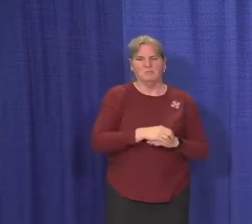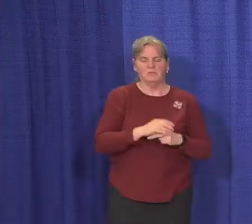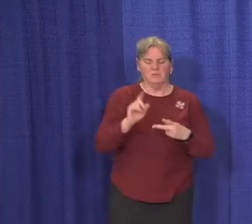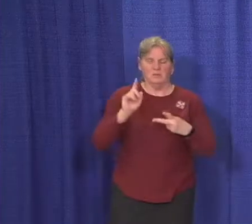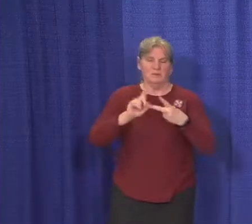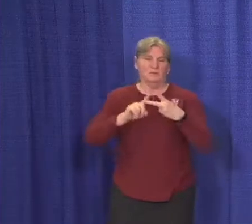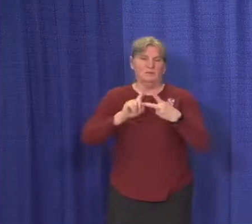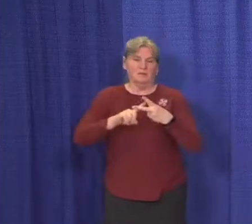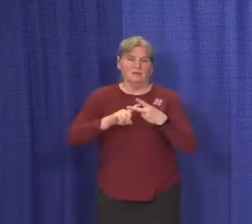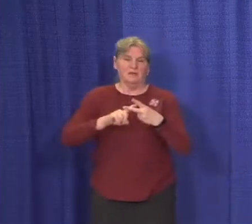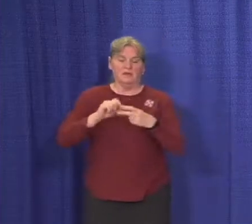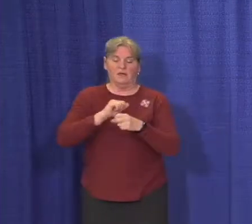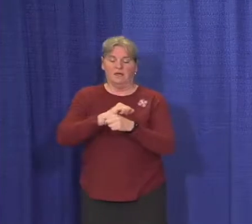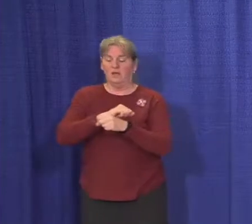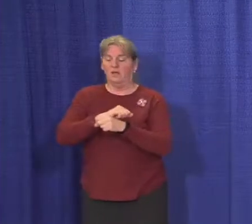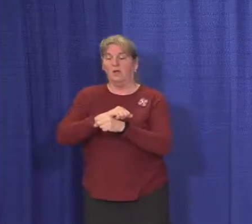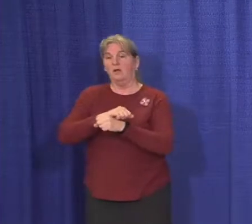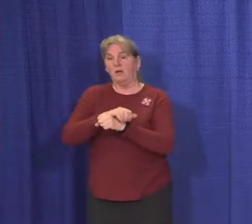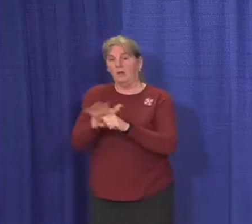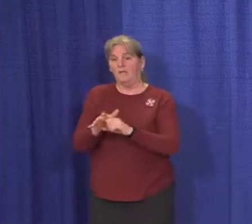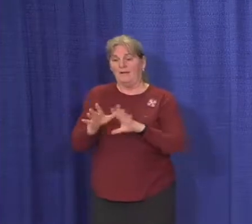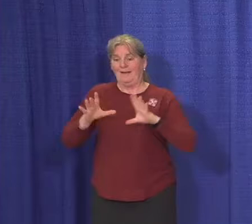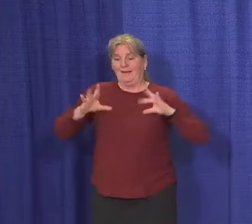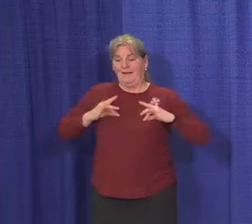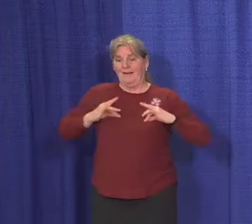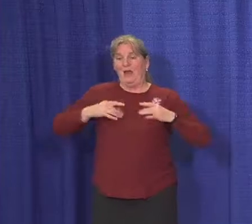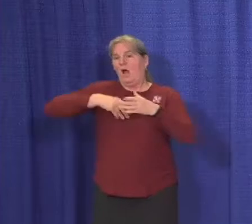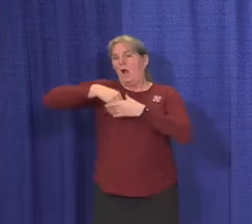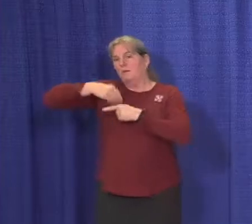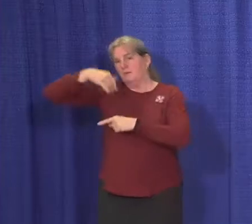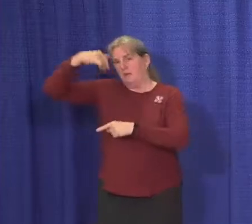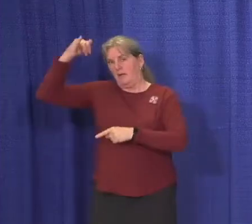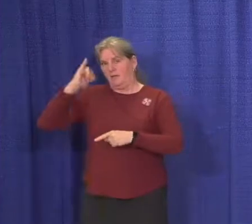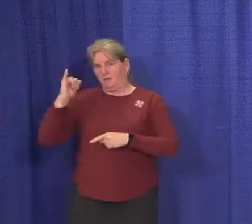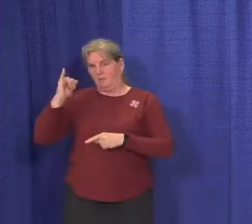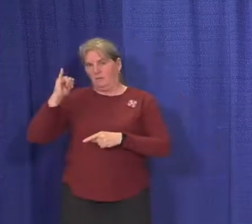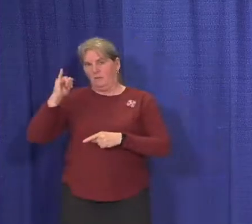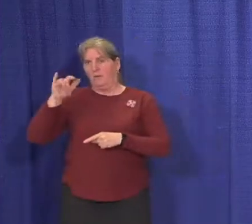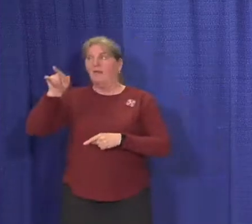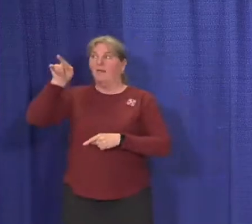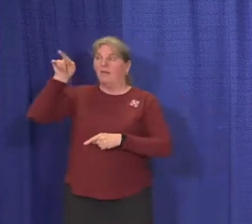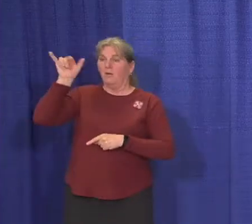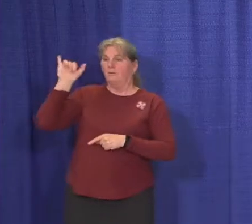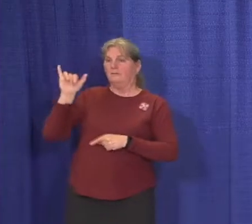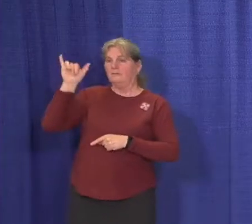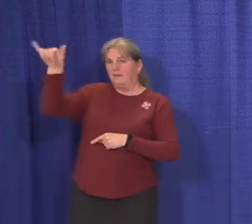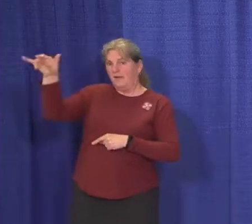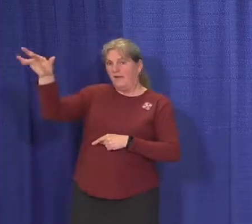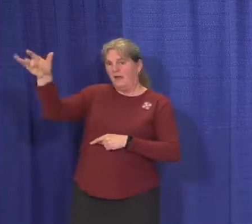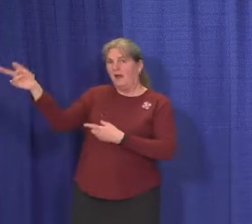As you heard the second case is a Yukoner who contracted COVID outside if the Yukon and will